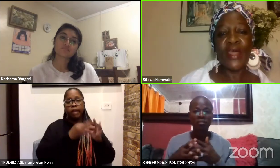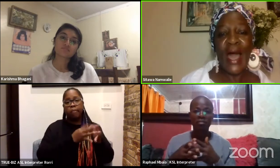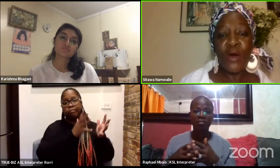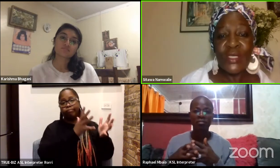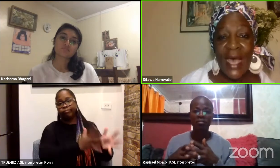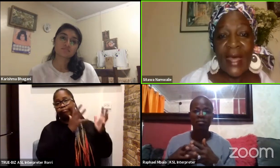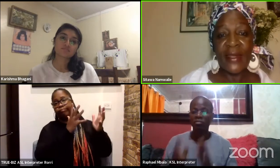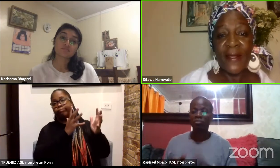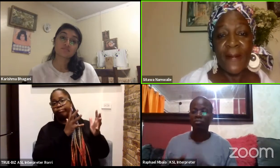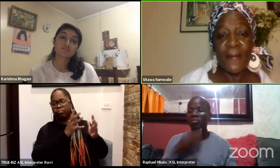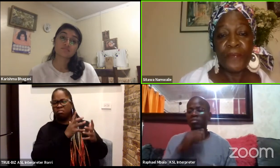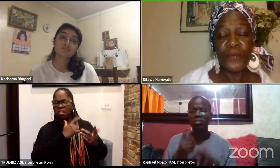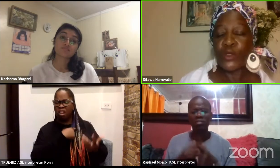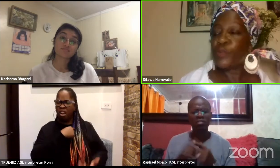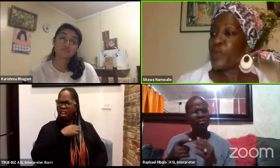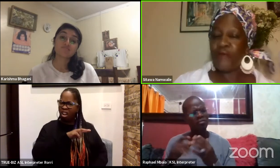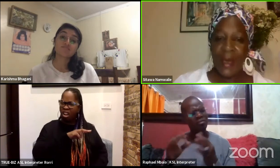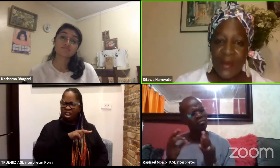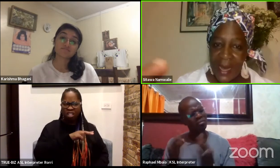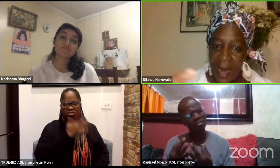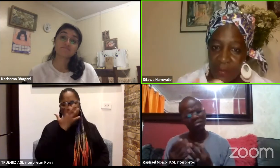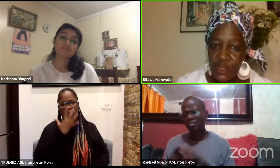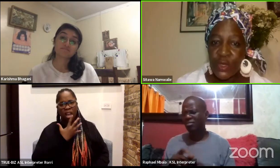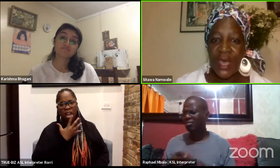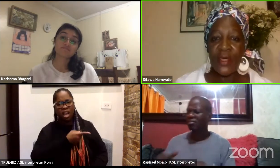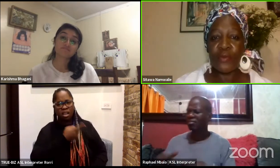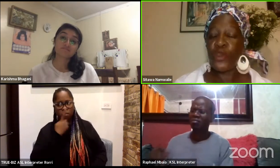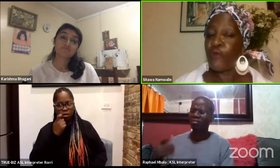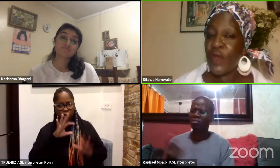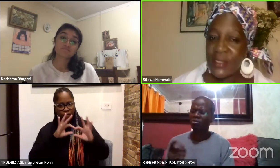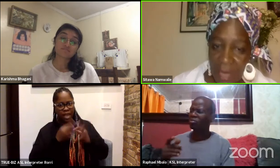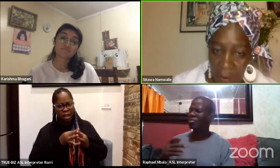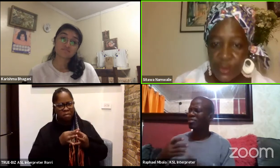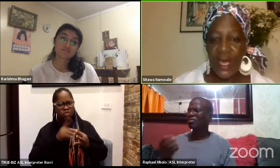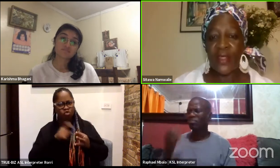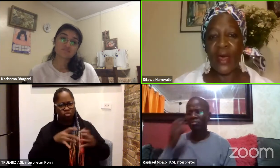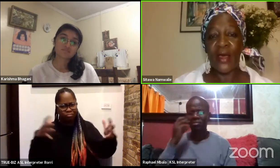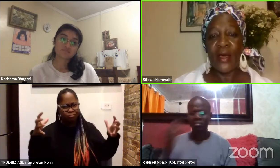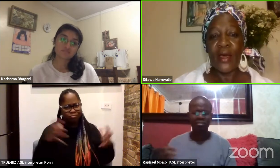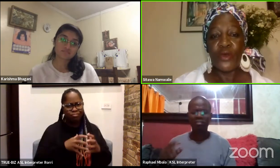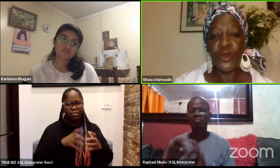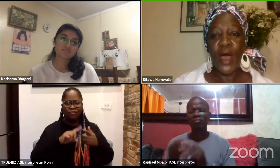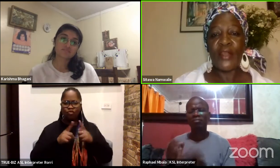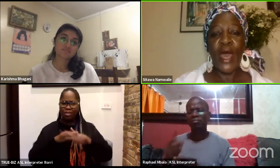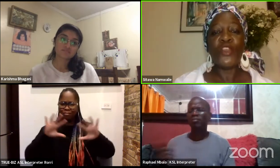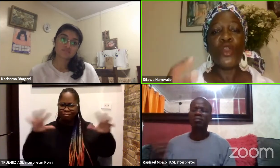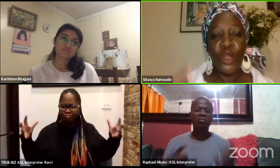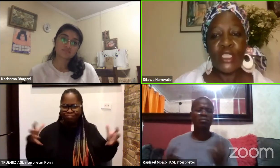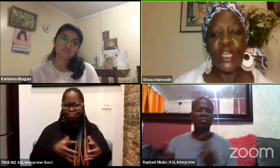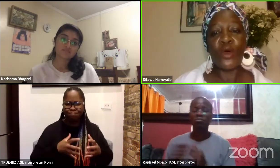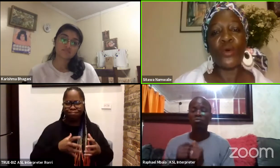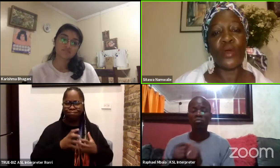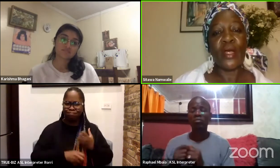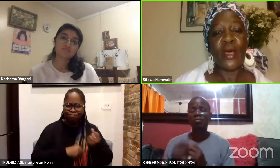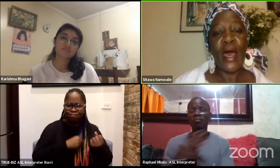I think, how sad, 'cause the family comes together, your friends come together and you're not alone